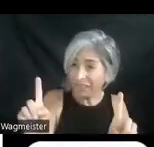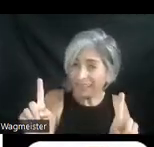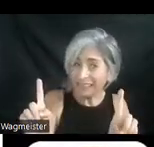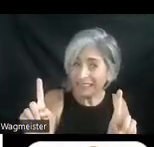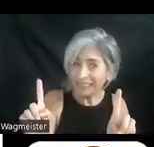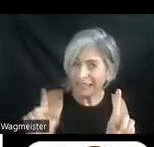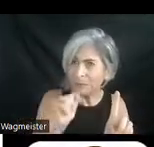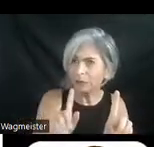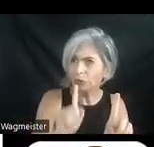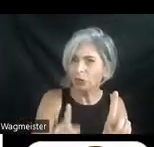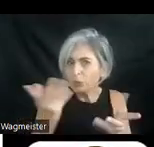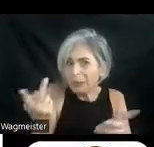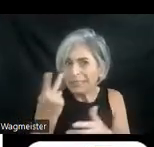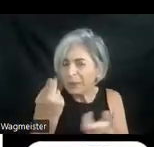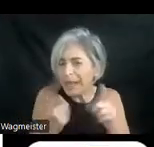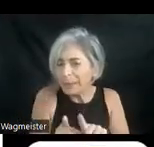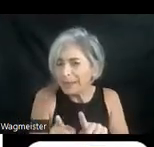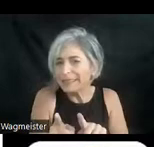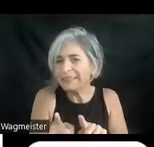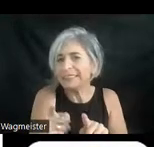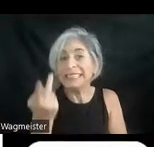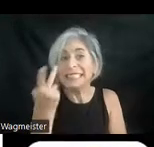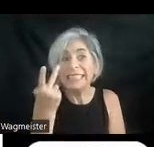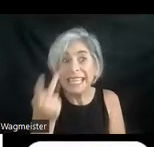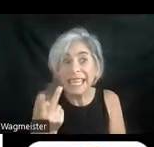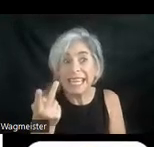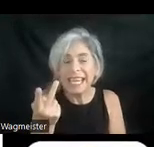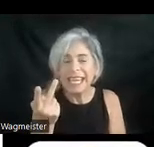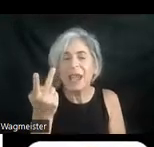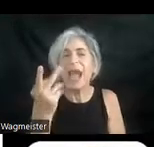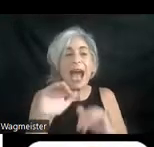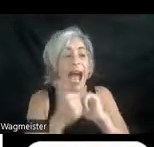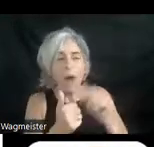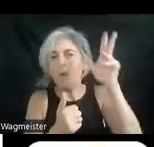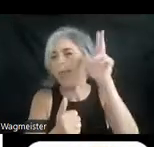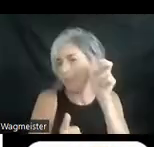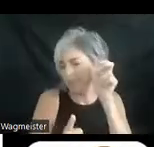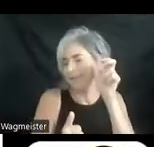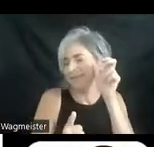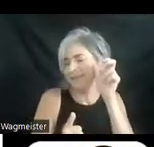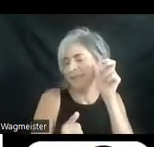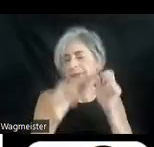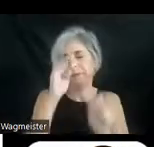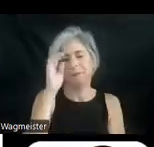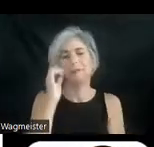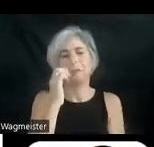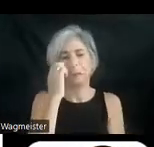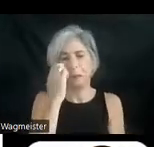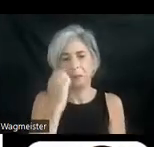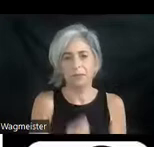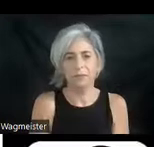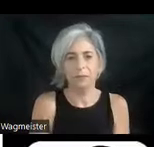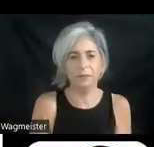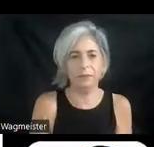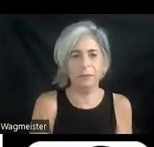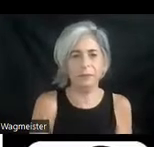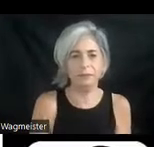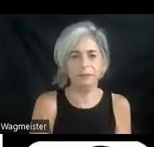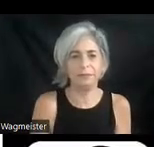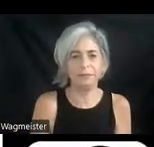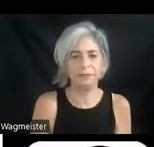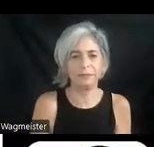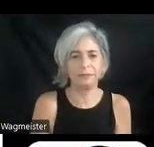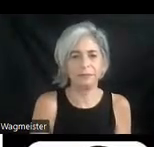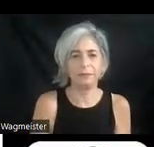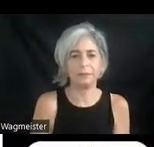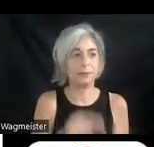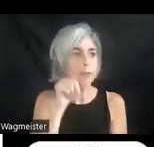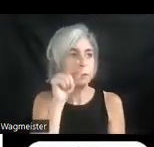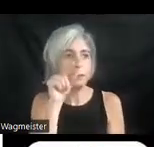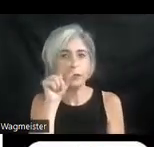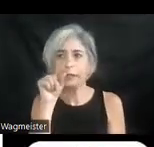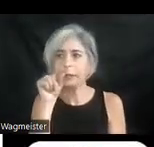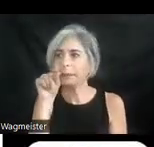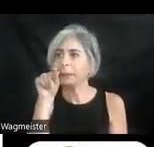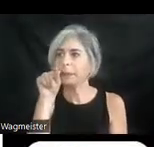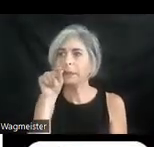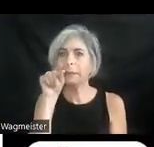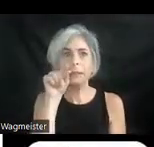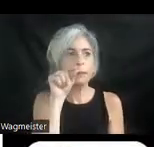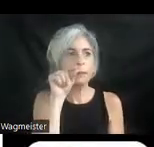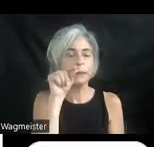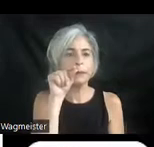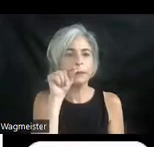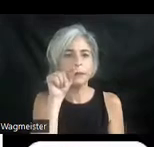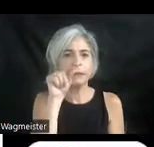really sure. Well, let's see by listening. Mohammed kneels and taps his hands through